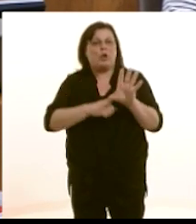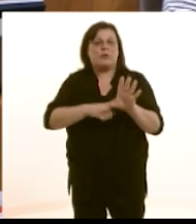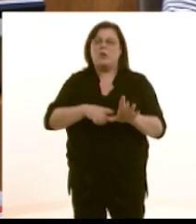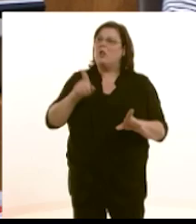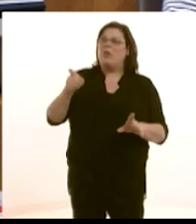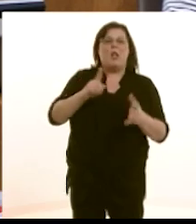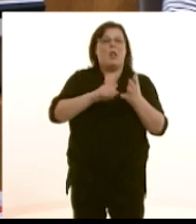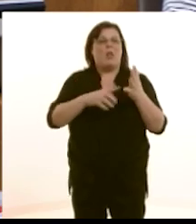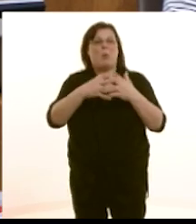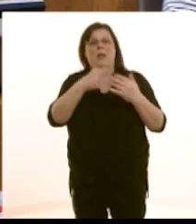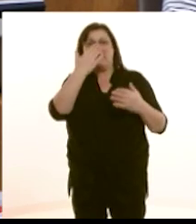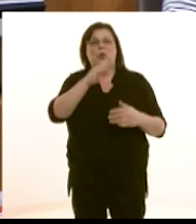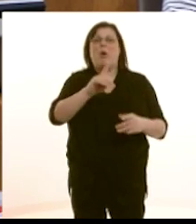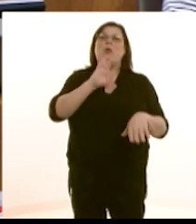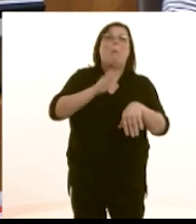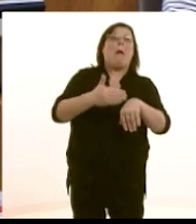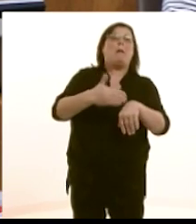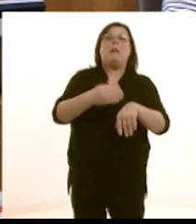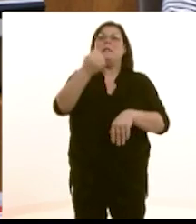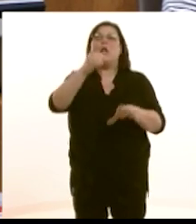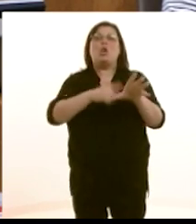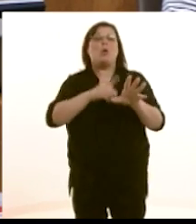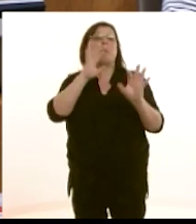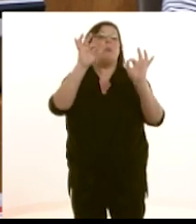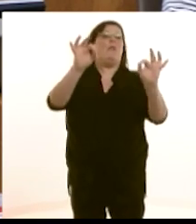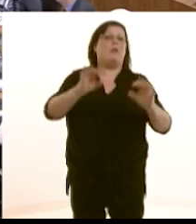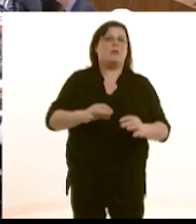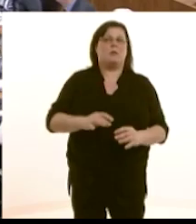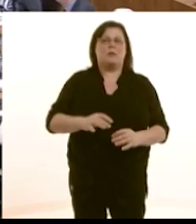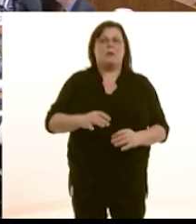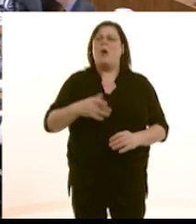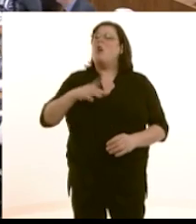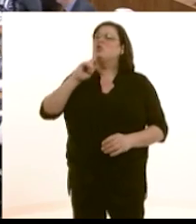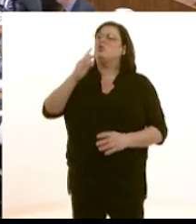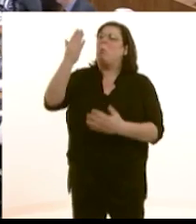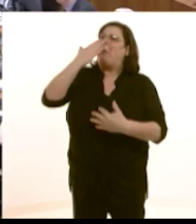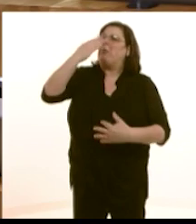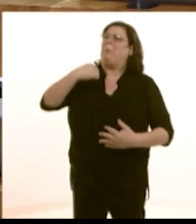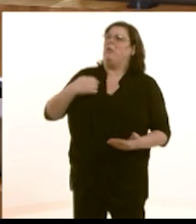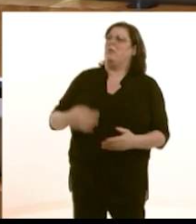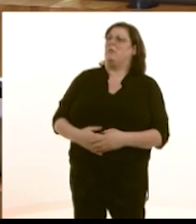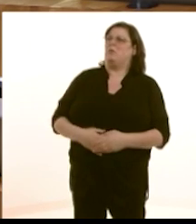Thatís not good enough; we want to deliver things now. Leanne Wood: Thereís no need for patronising, is there?